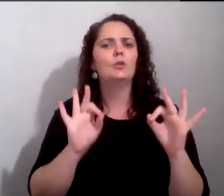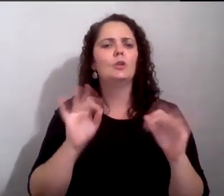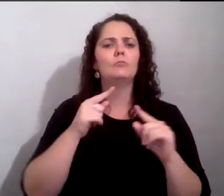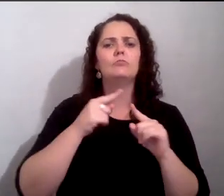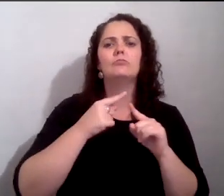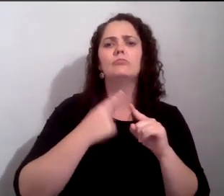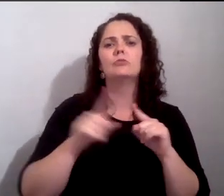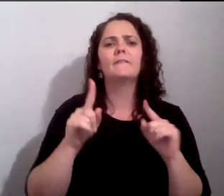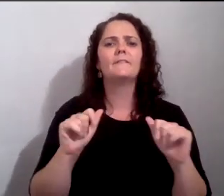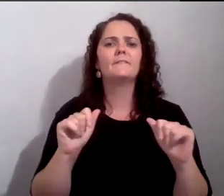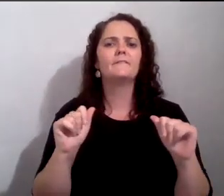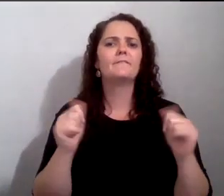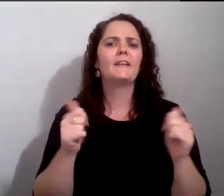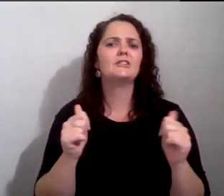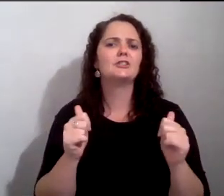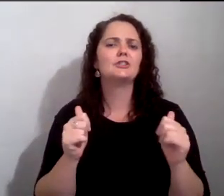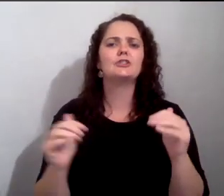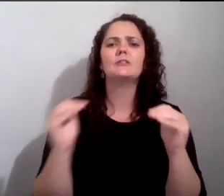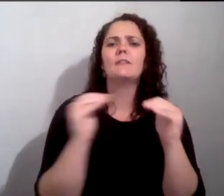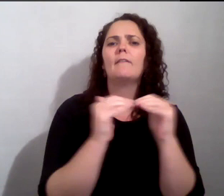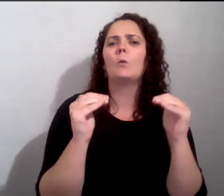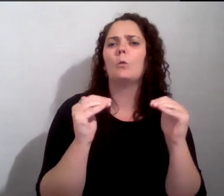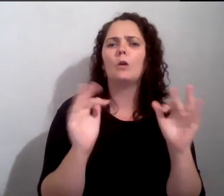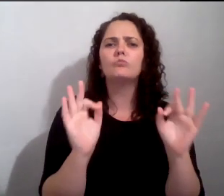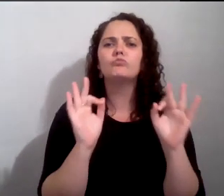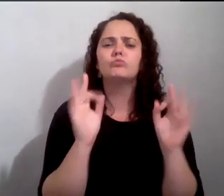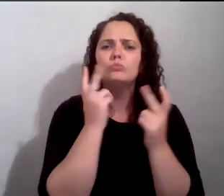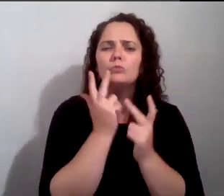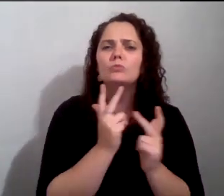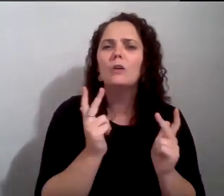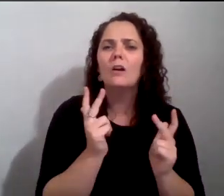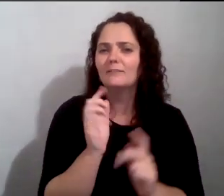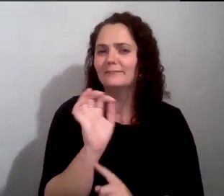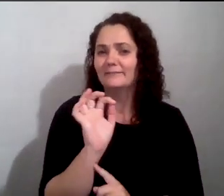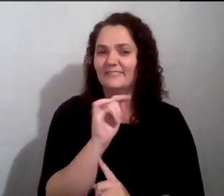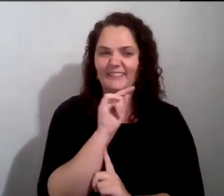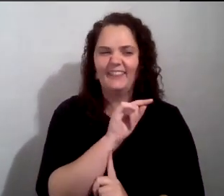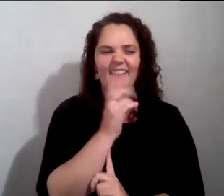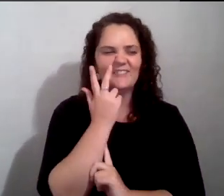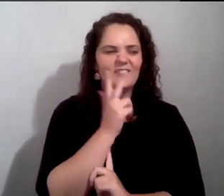finish to their works, instead exploring casual and